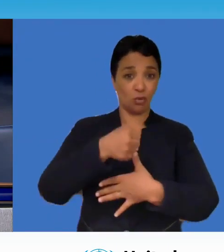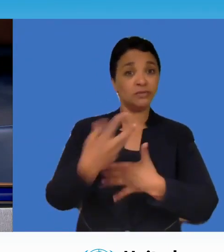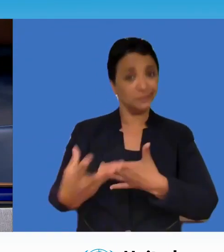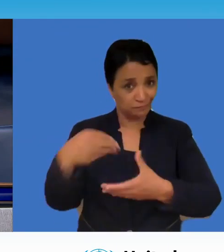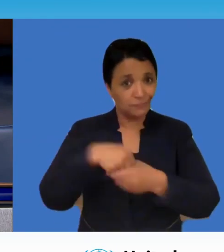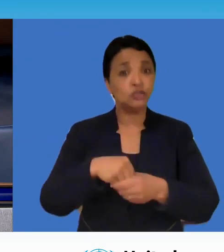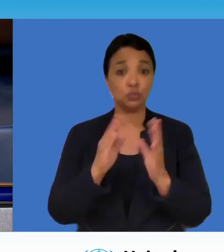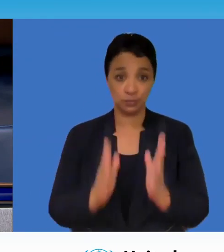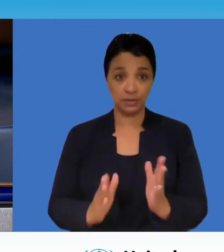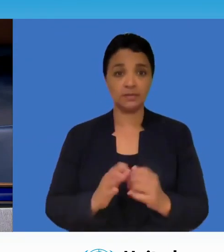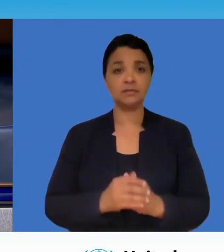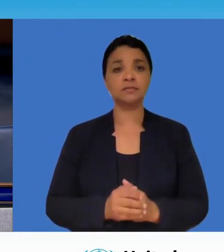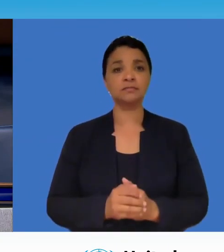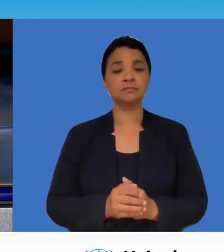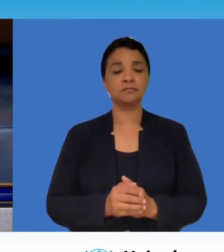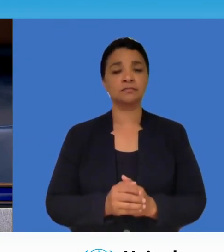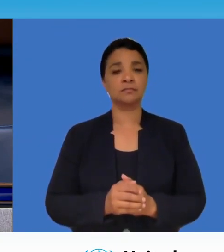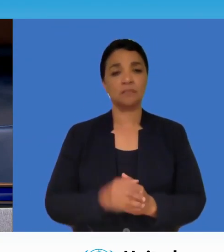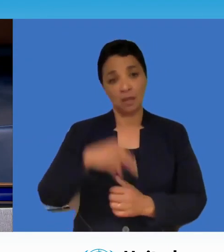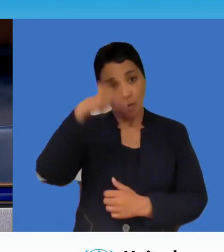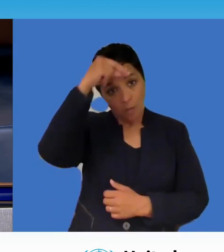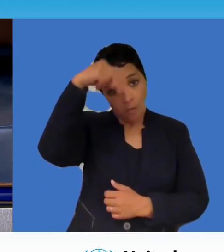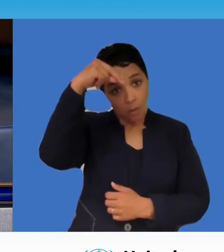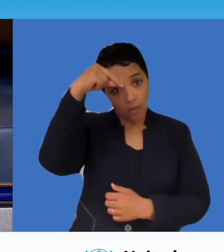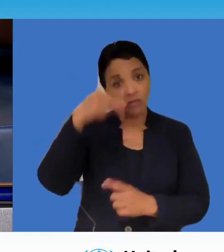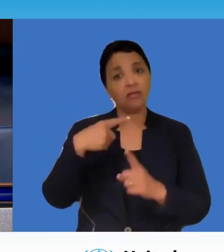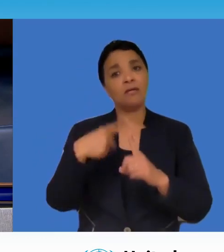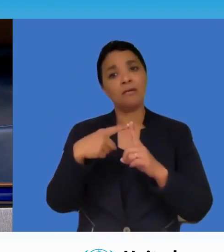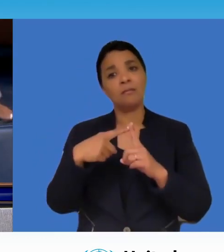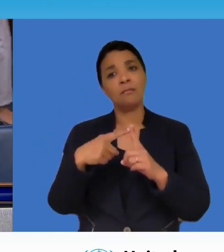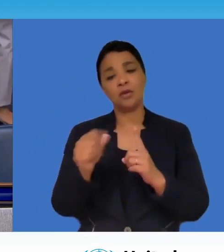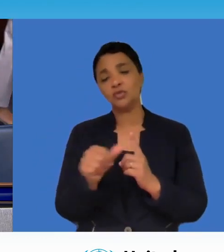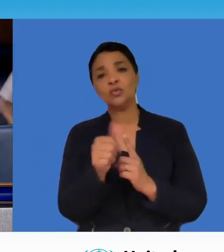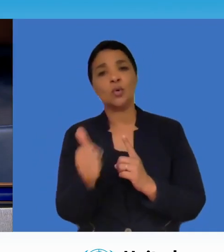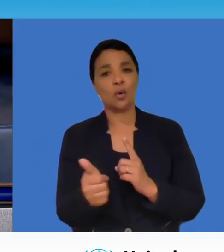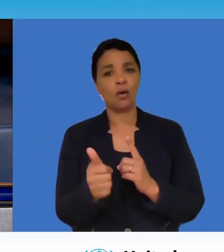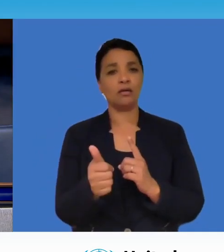of mova and other National authorities promote the inclusion of people with disabilities in